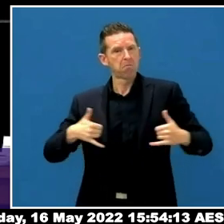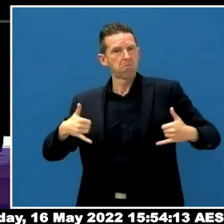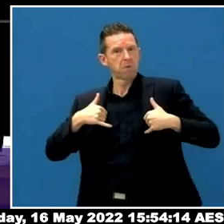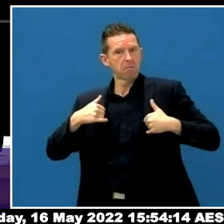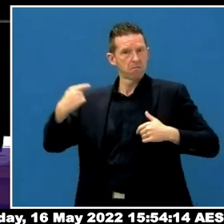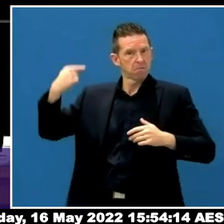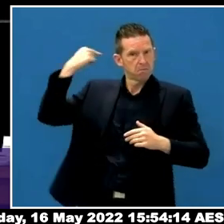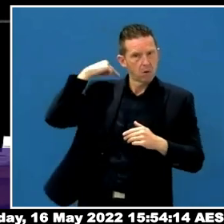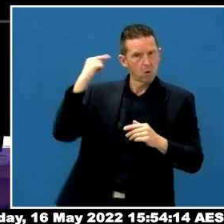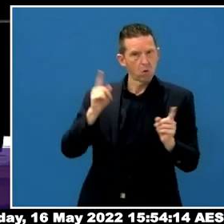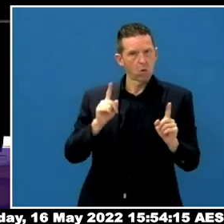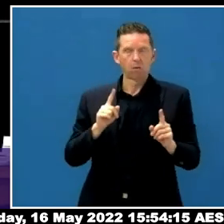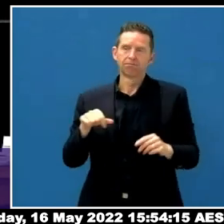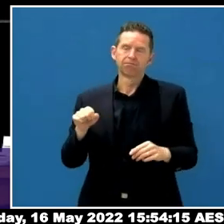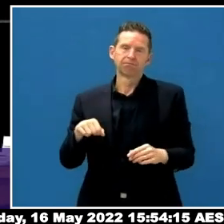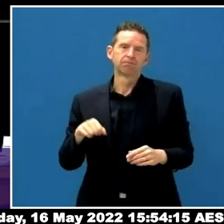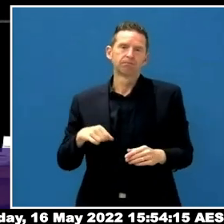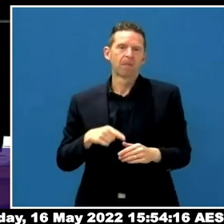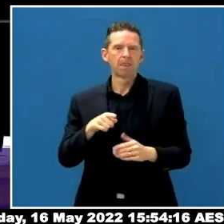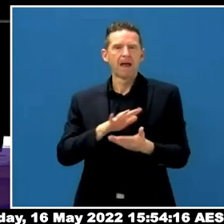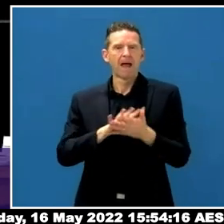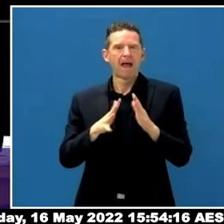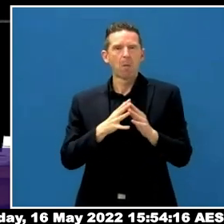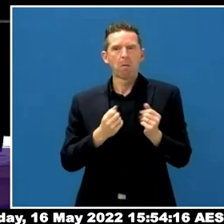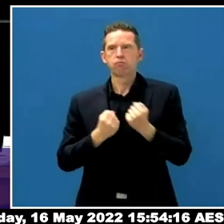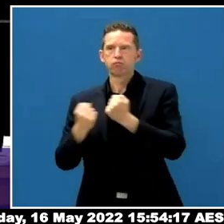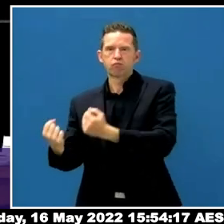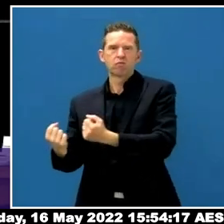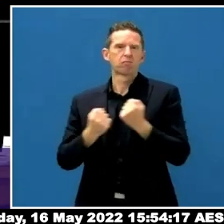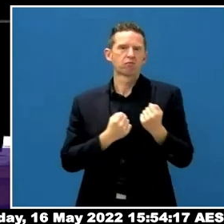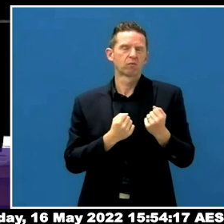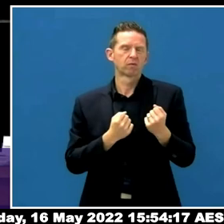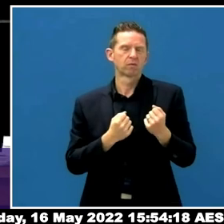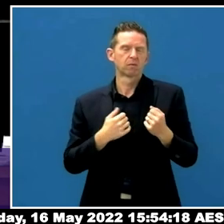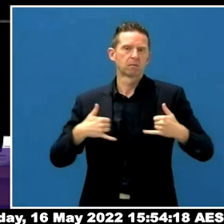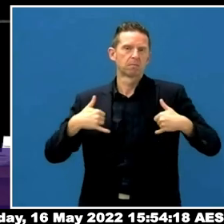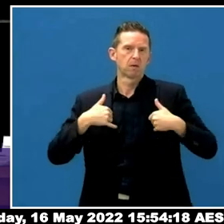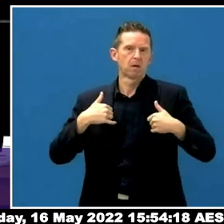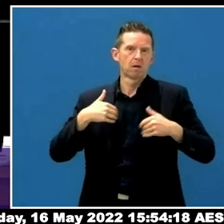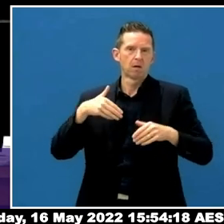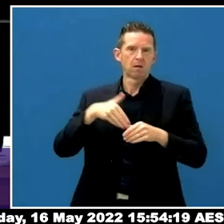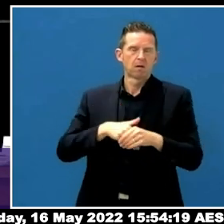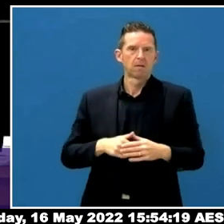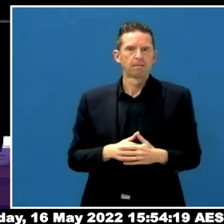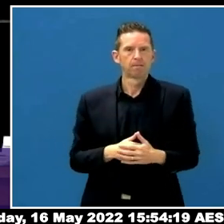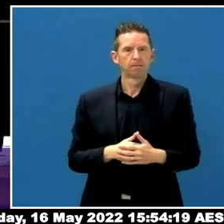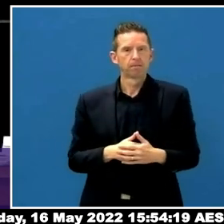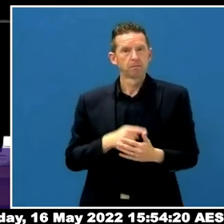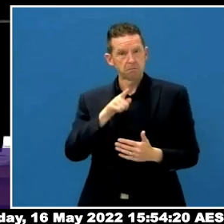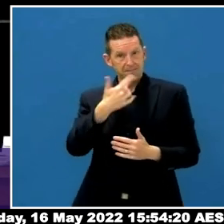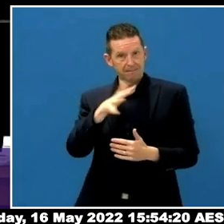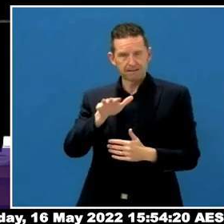It did, yes. MR FOGARTY: Did you raise concerns about the communication book with them, with Afford?